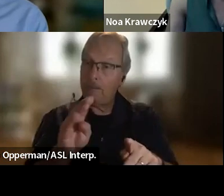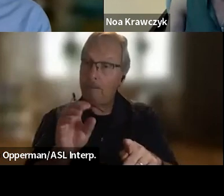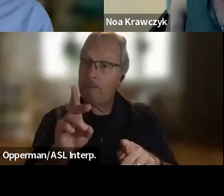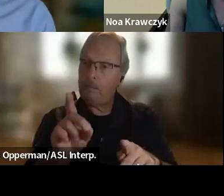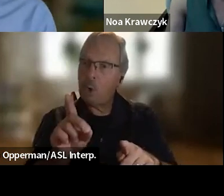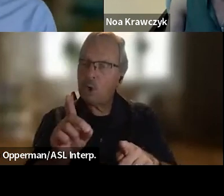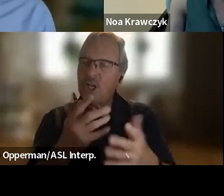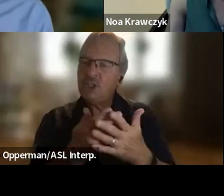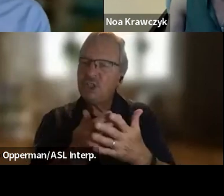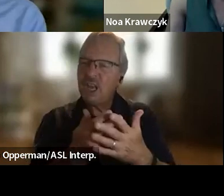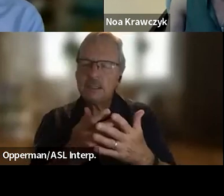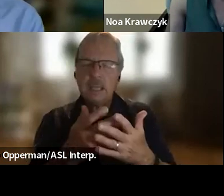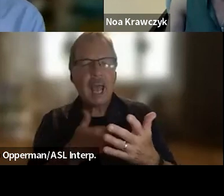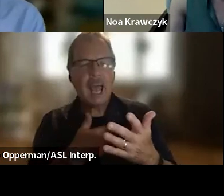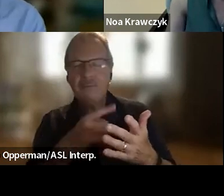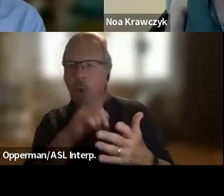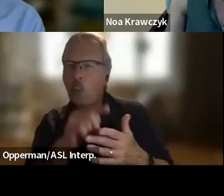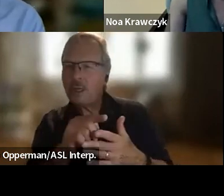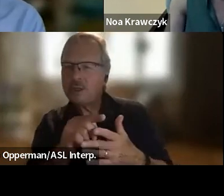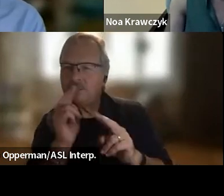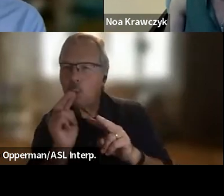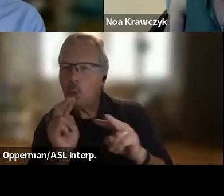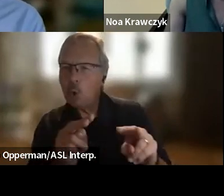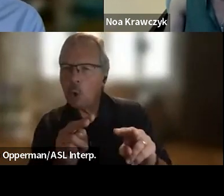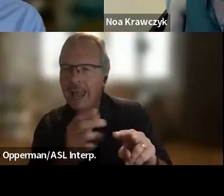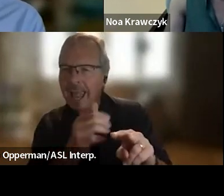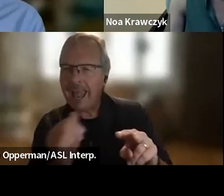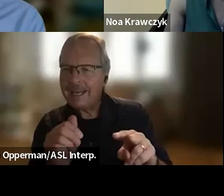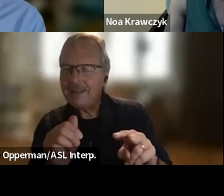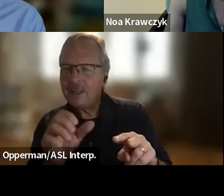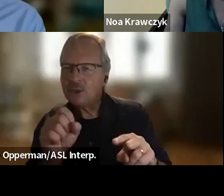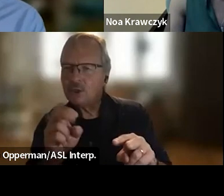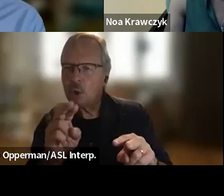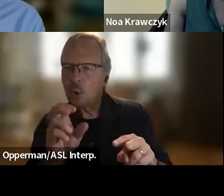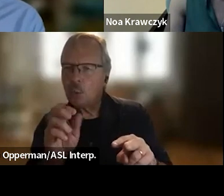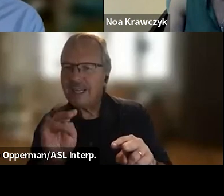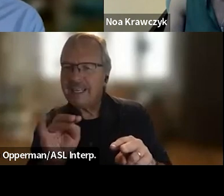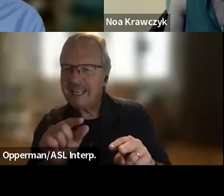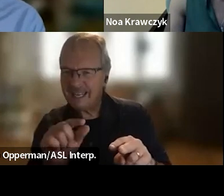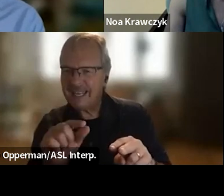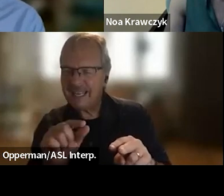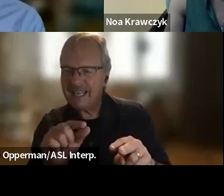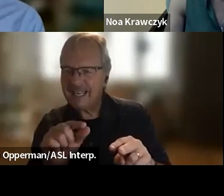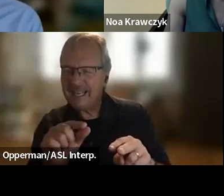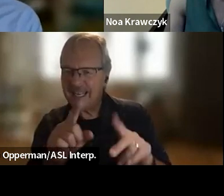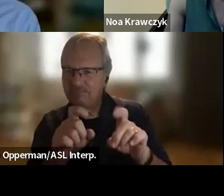that if you looked at any of the screening instruments, including the jail mental health screen,